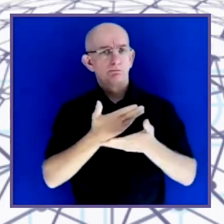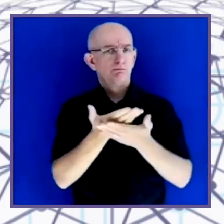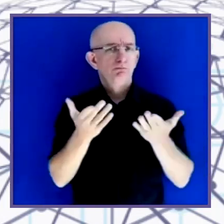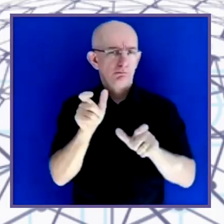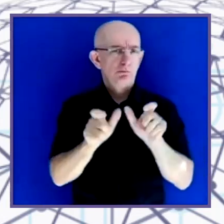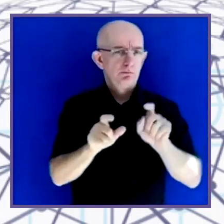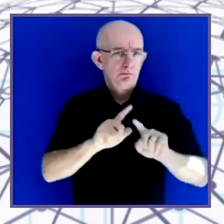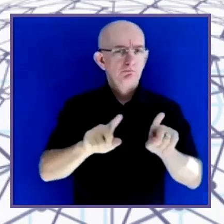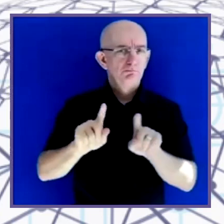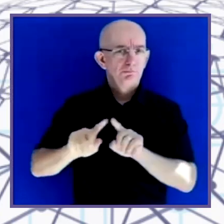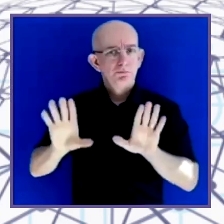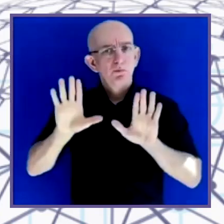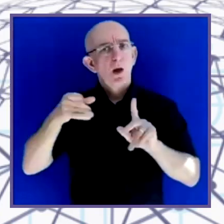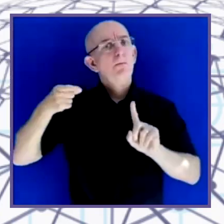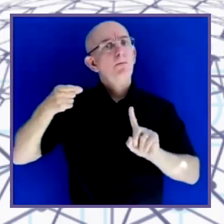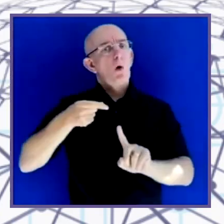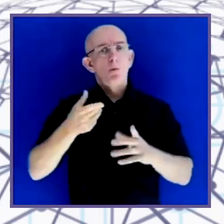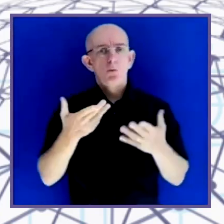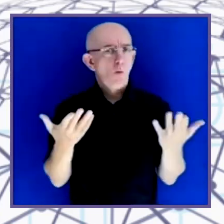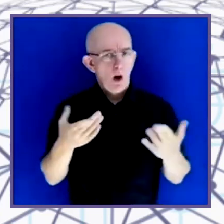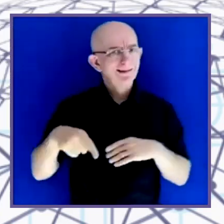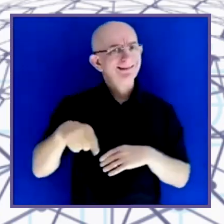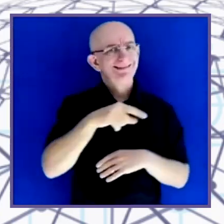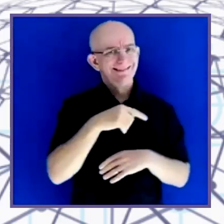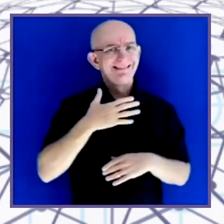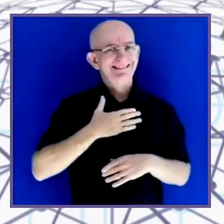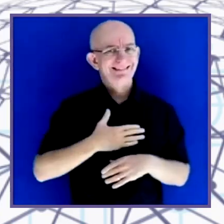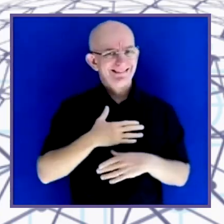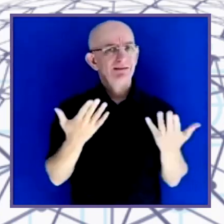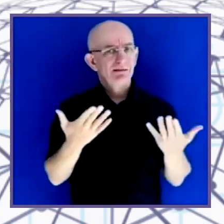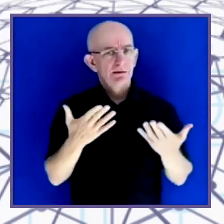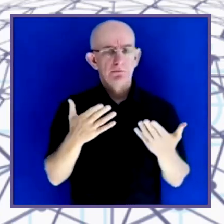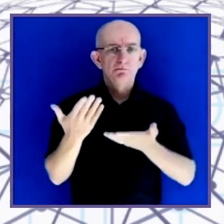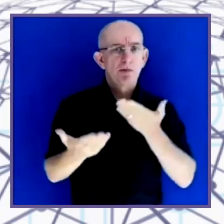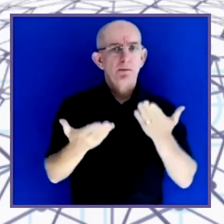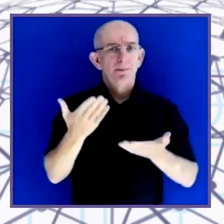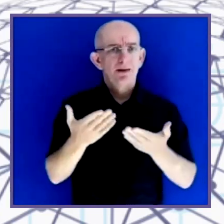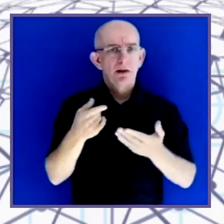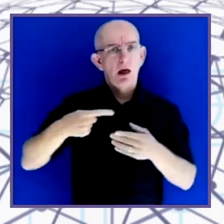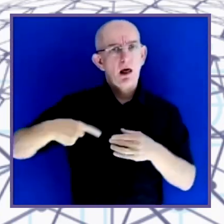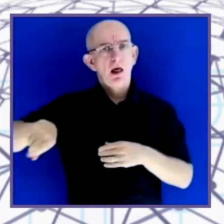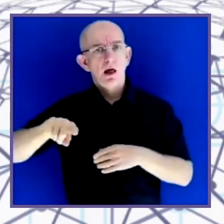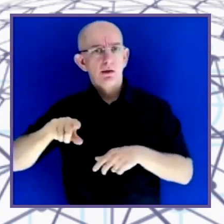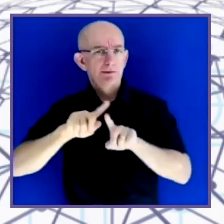So we talk about architecture in spaces, in buildings, in communities and in the spaces that